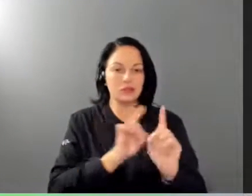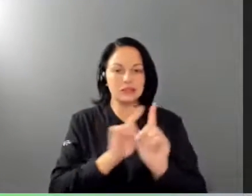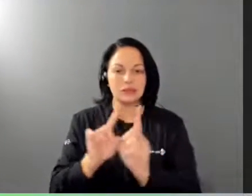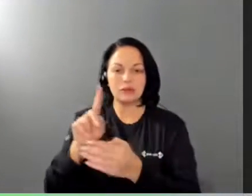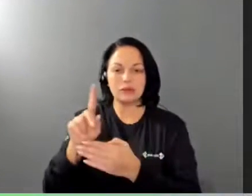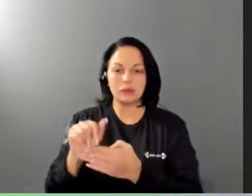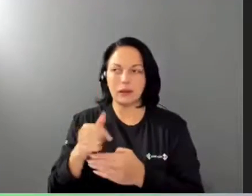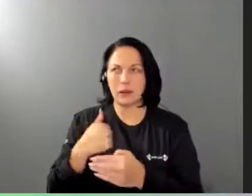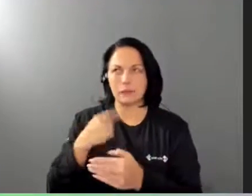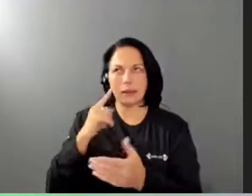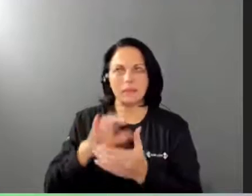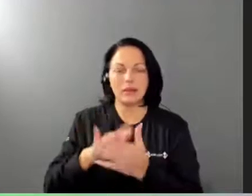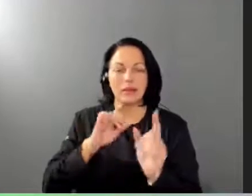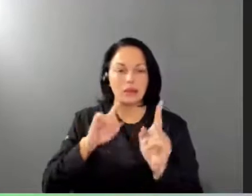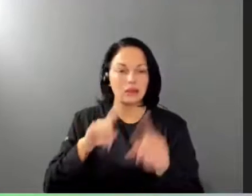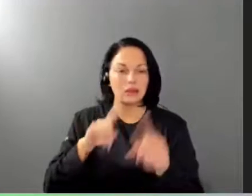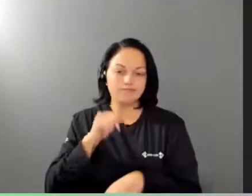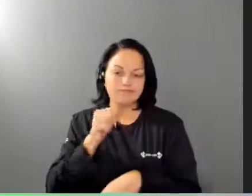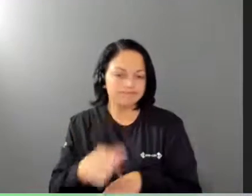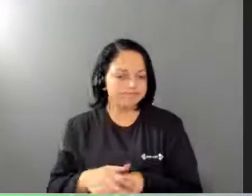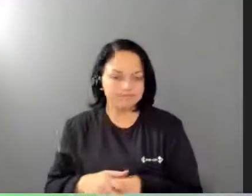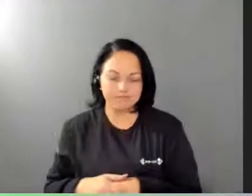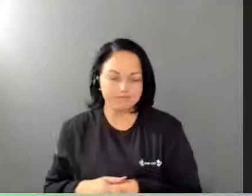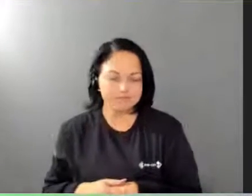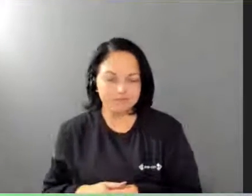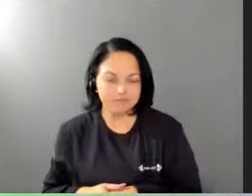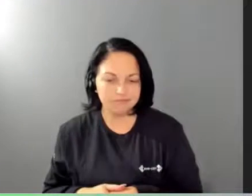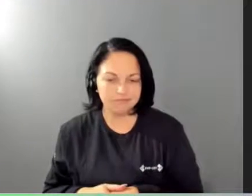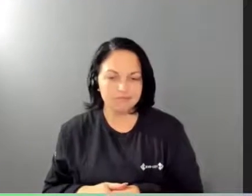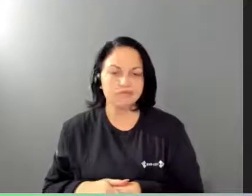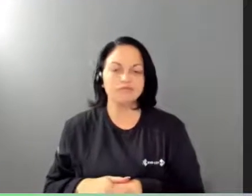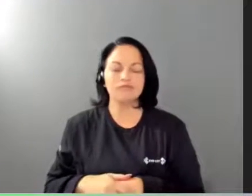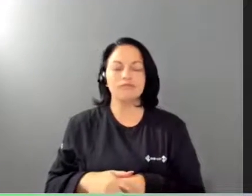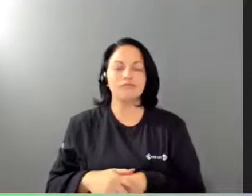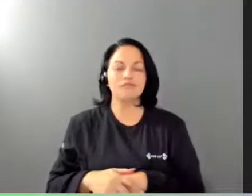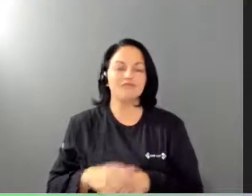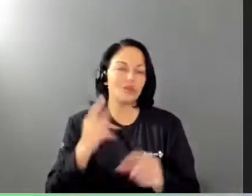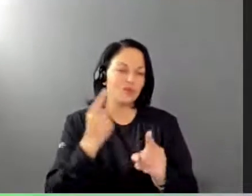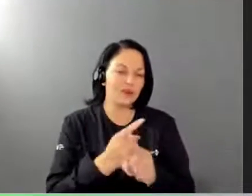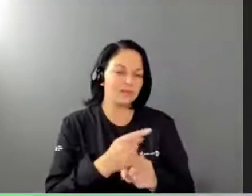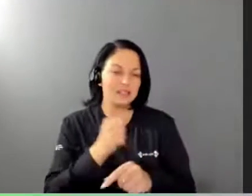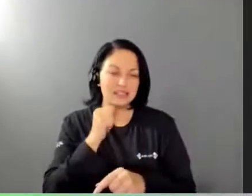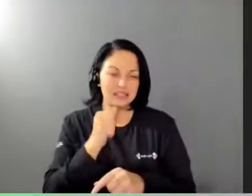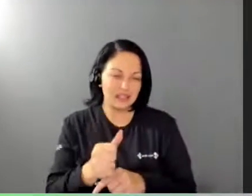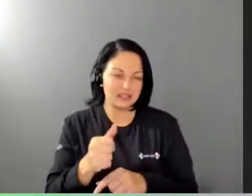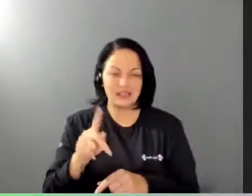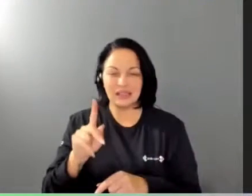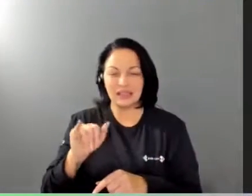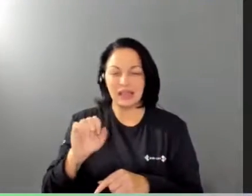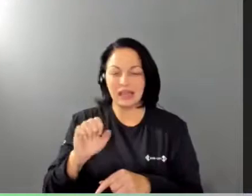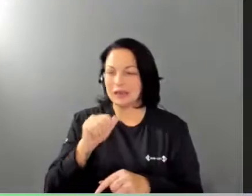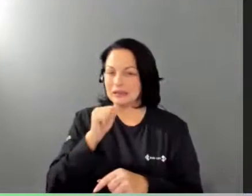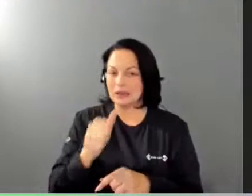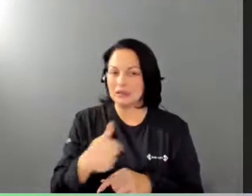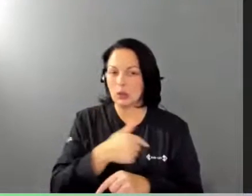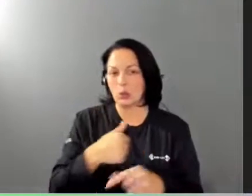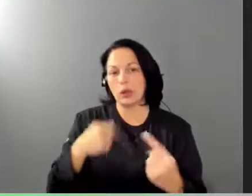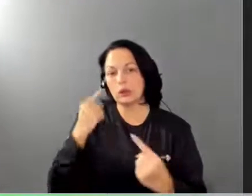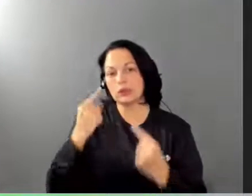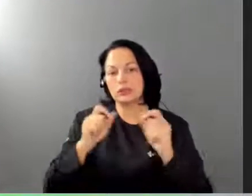[Heidi Kelly-Gibson] I think so but would be was maybe an add-on how does that change with different disabilities? And I think the